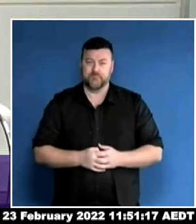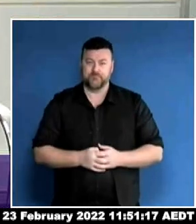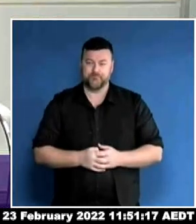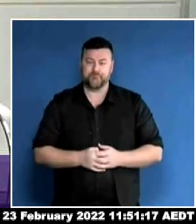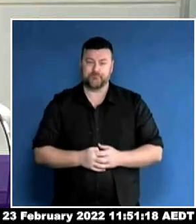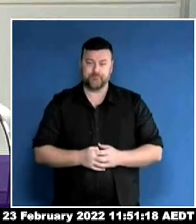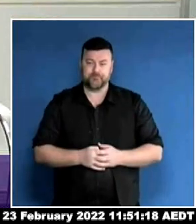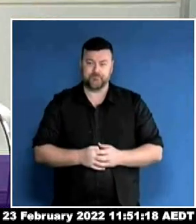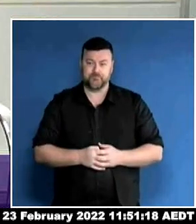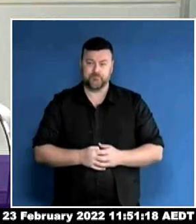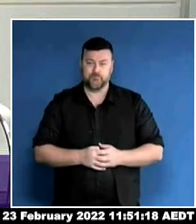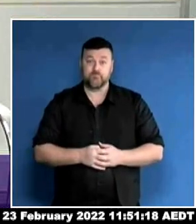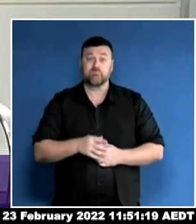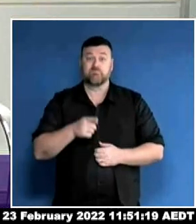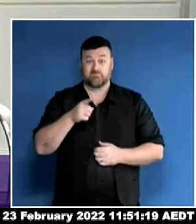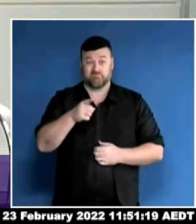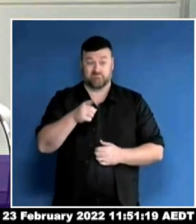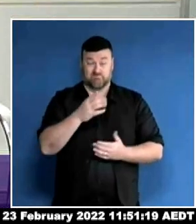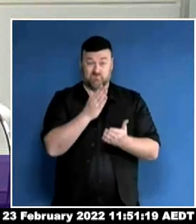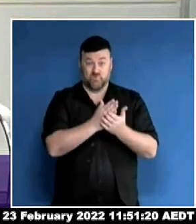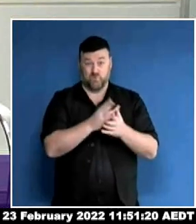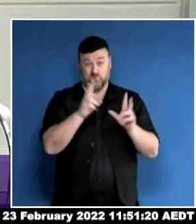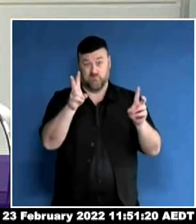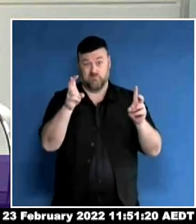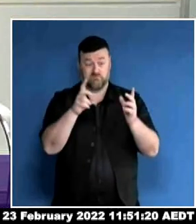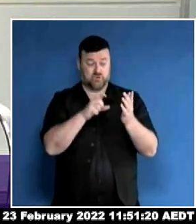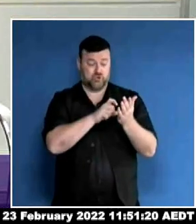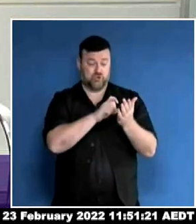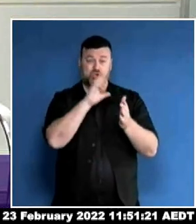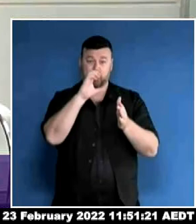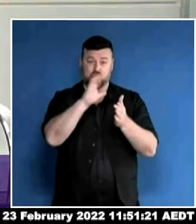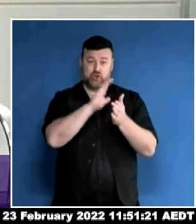He was being placed in inappropriate job possibilities that were never going to work